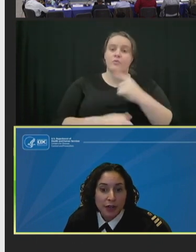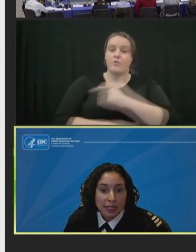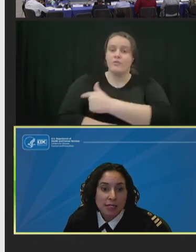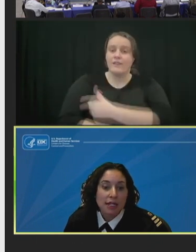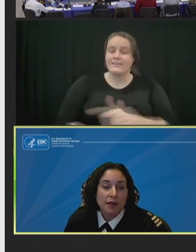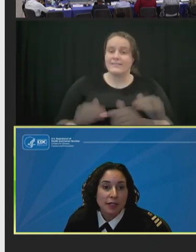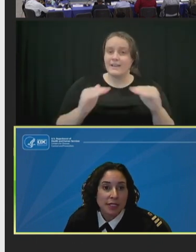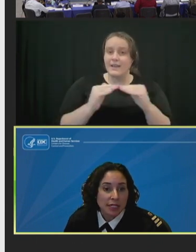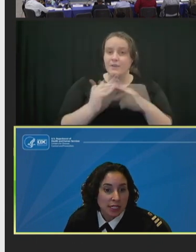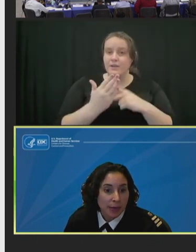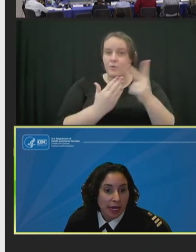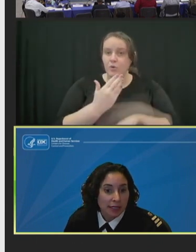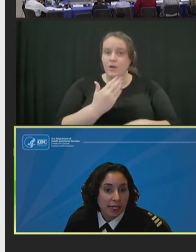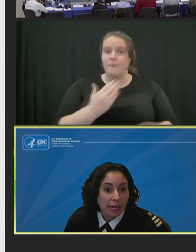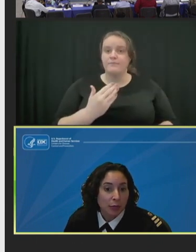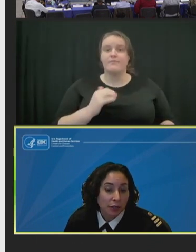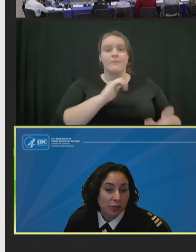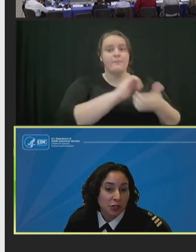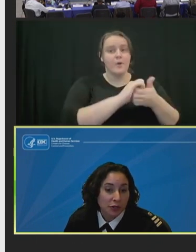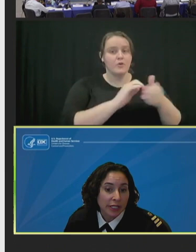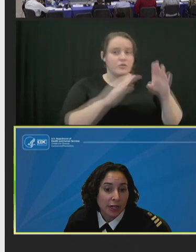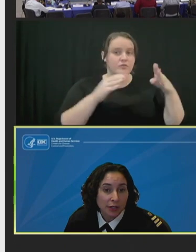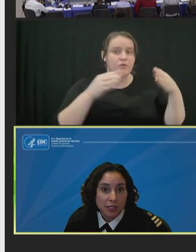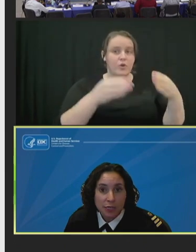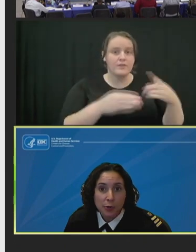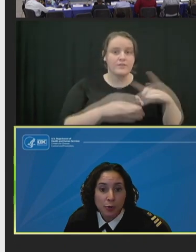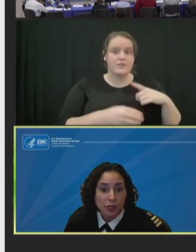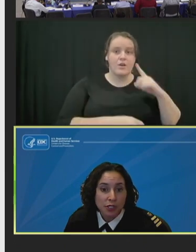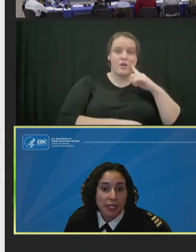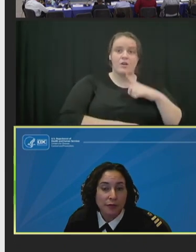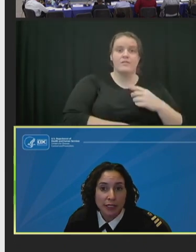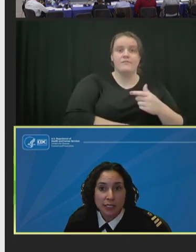vaccine confidence and demand and partners serving other disproportionately affected